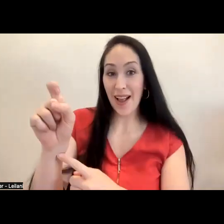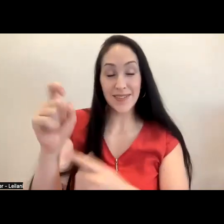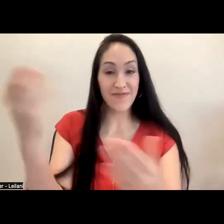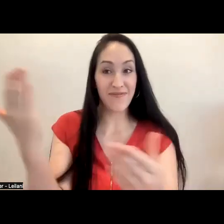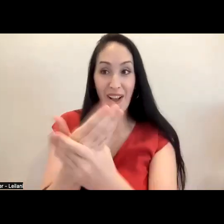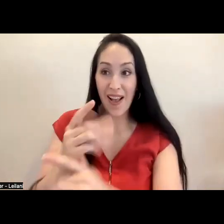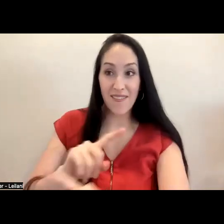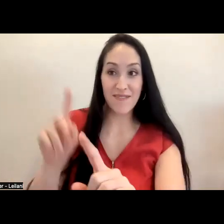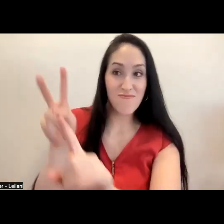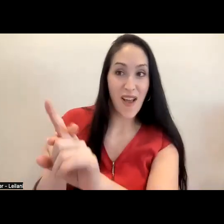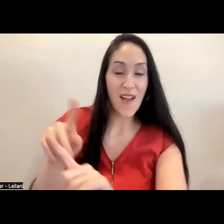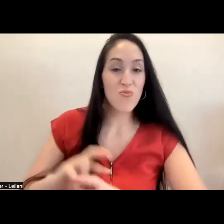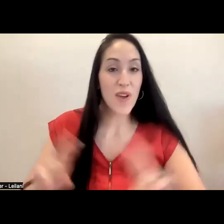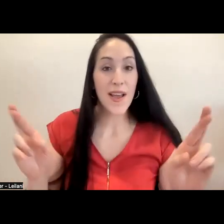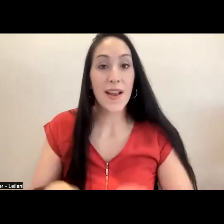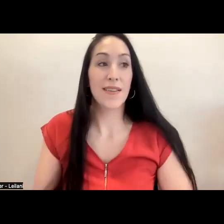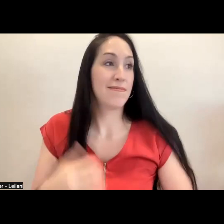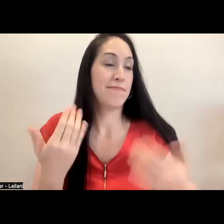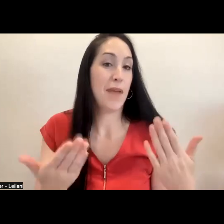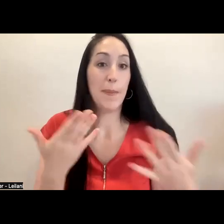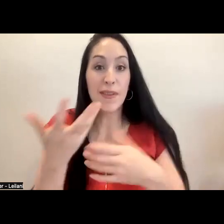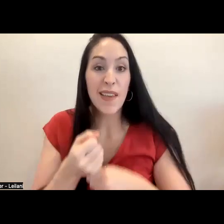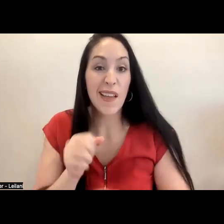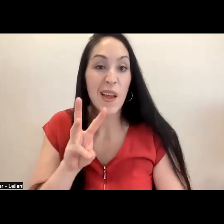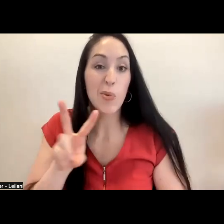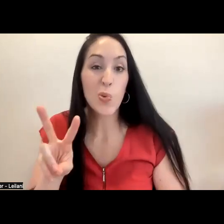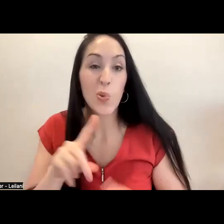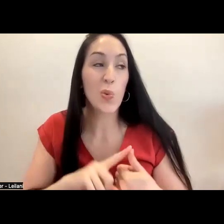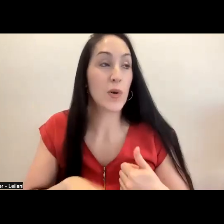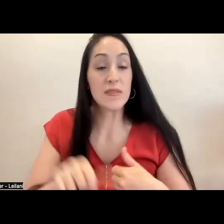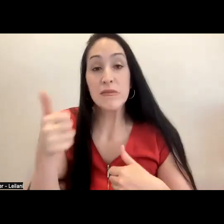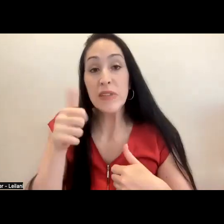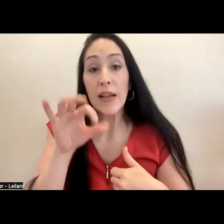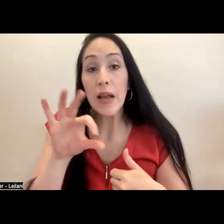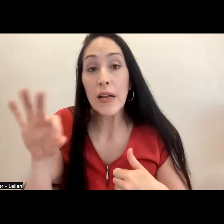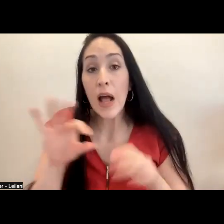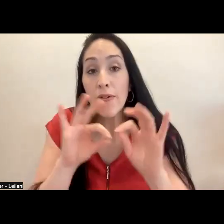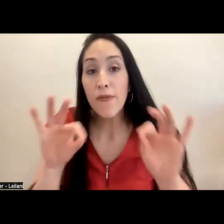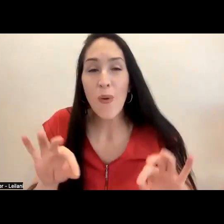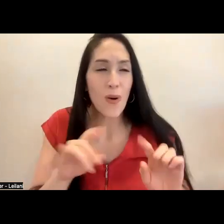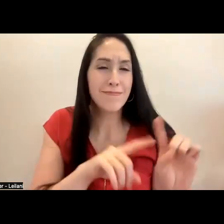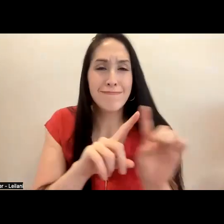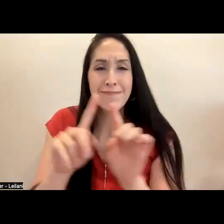11:20:40 Twos in your 1099, maybe. And so people have the question, do I have to file